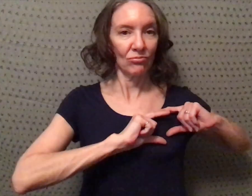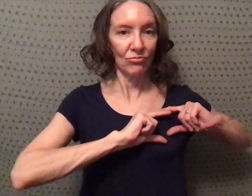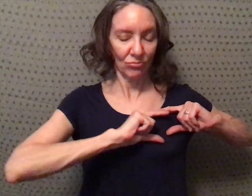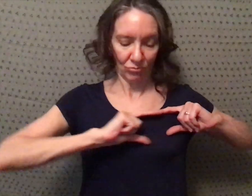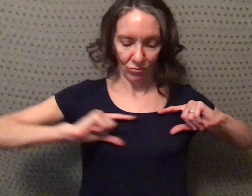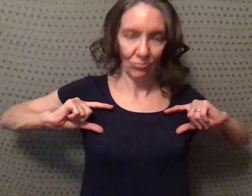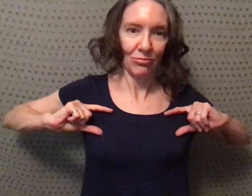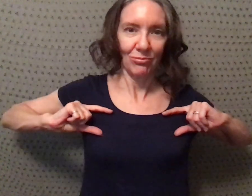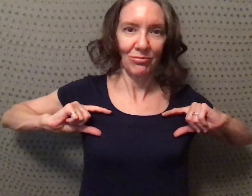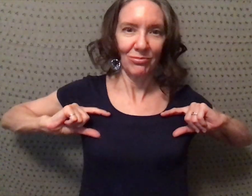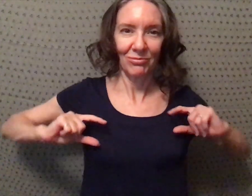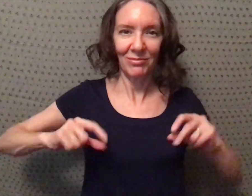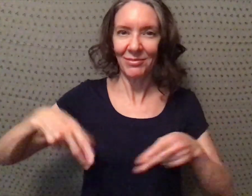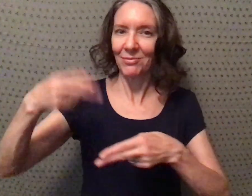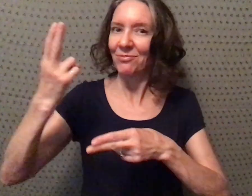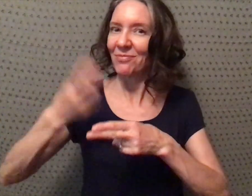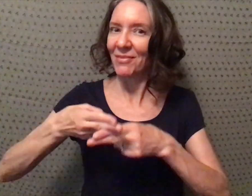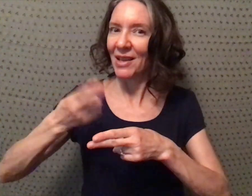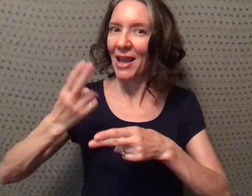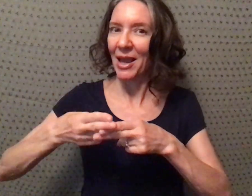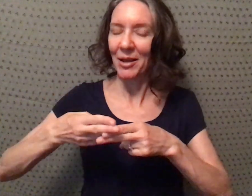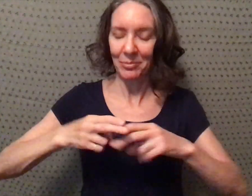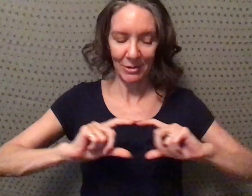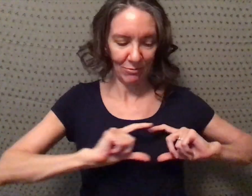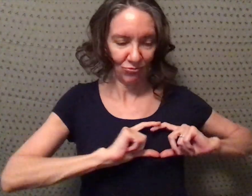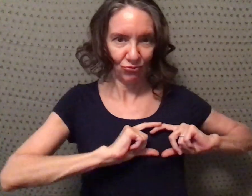or a shirt with a logo, or the name of a company